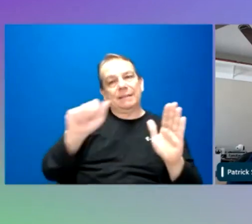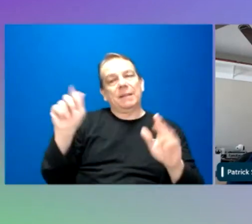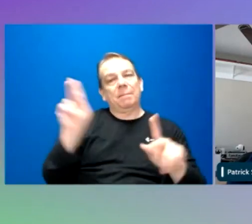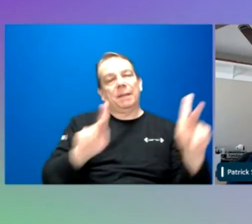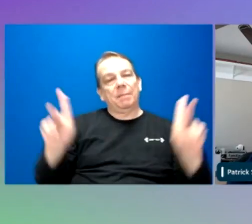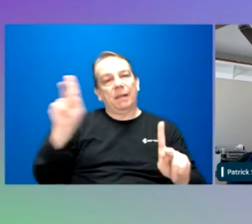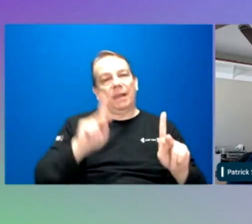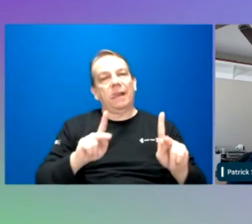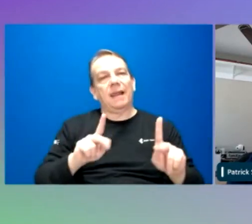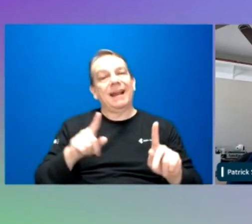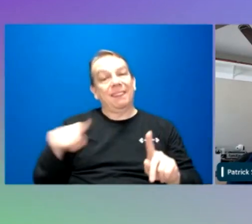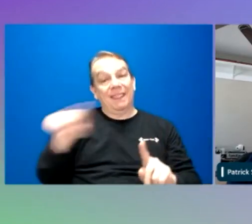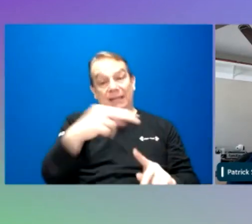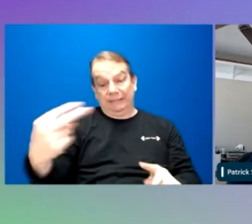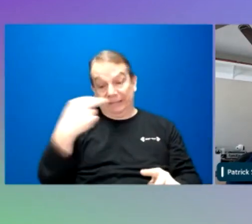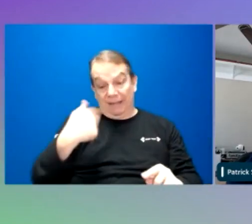we make progress. >> Yes, that is an awesome